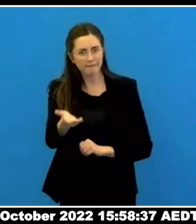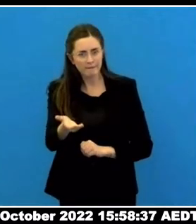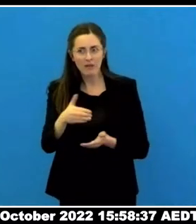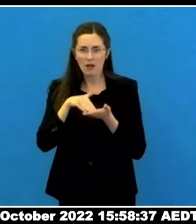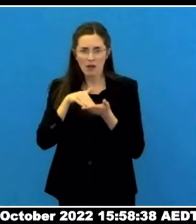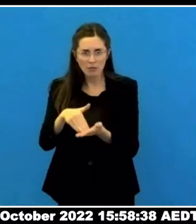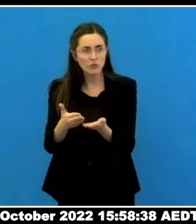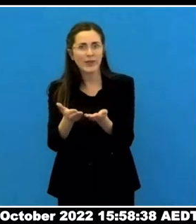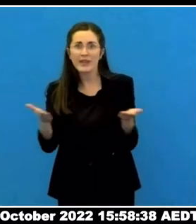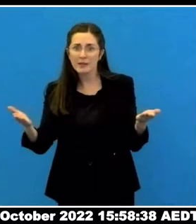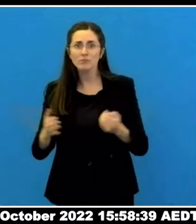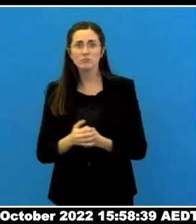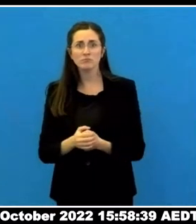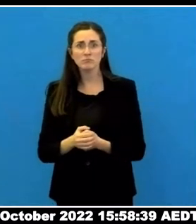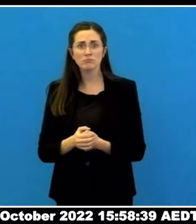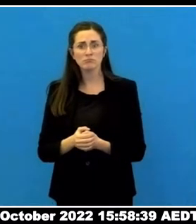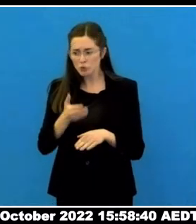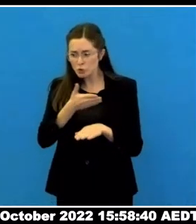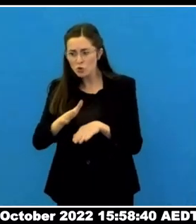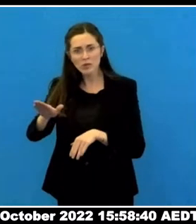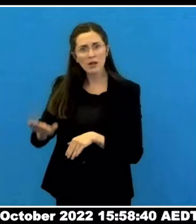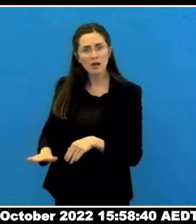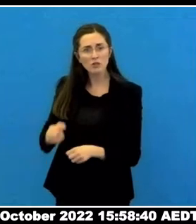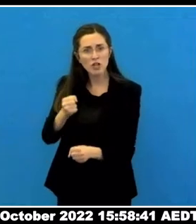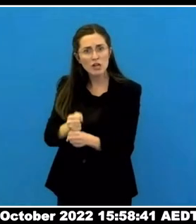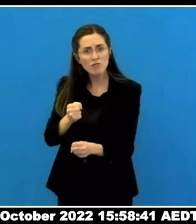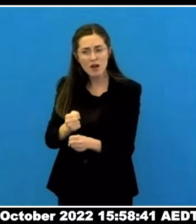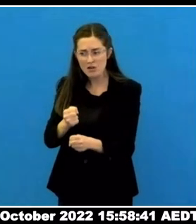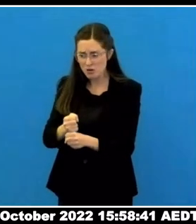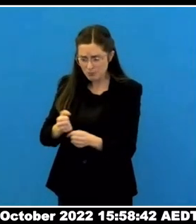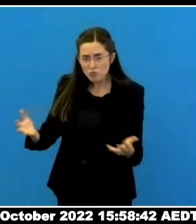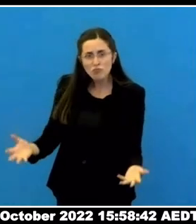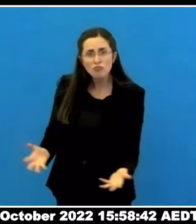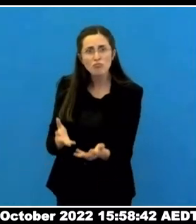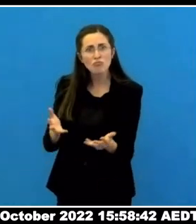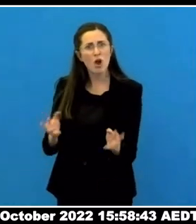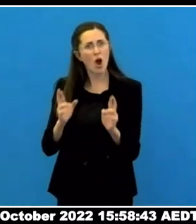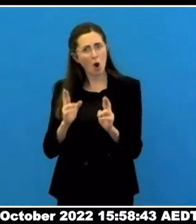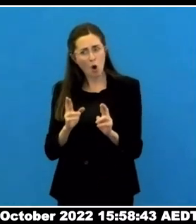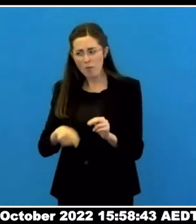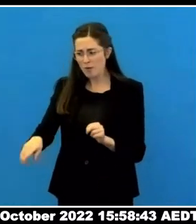the new generation, the community, to actually follow the right step